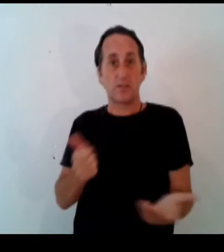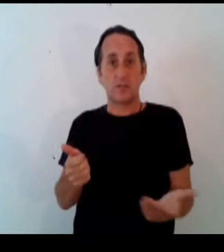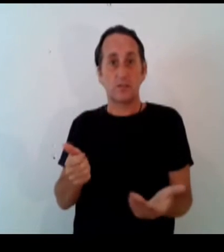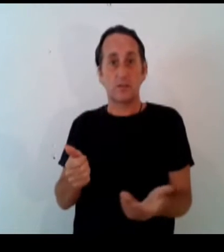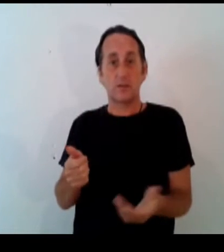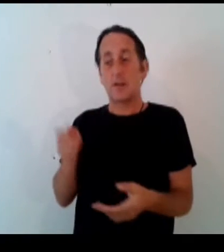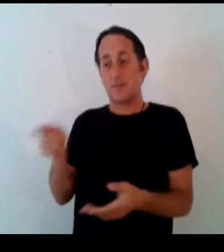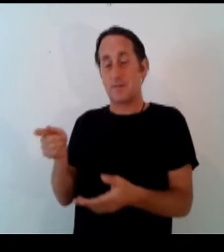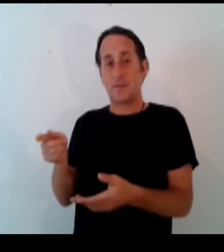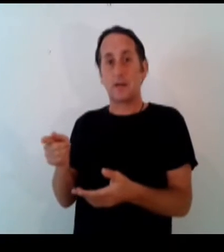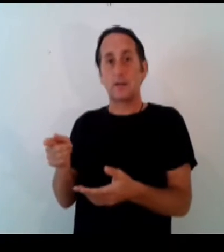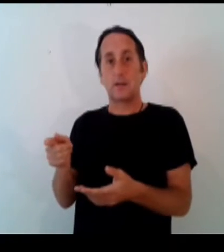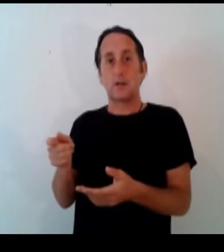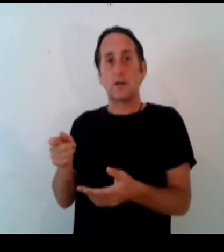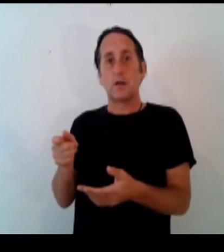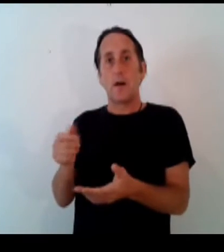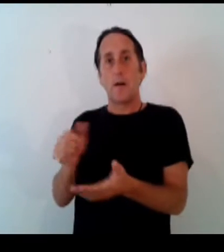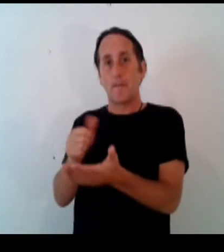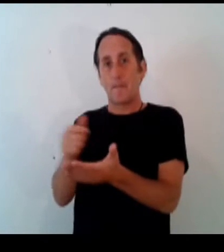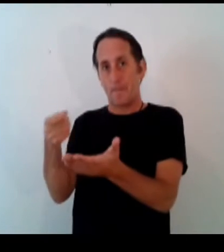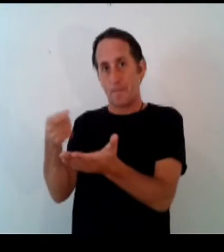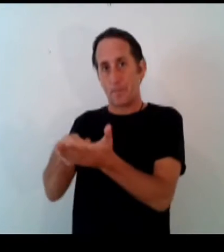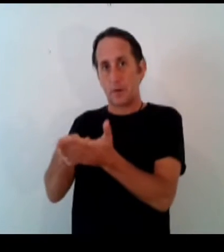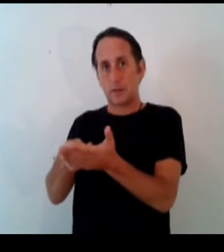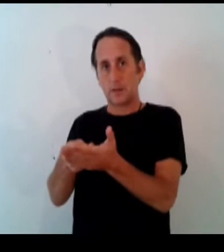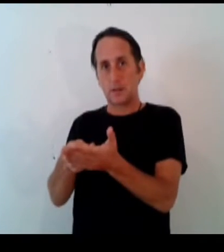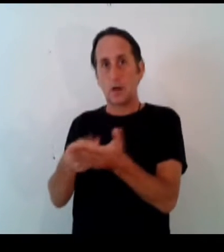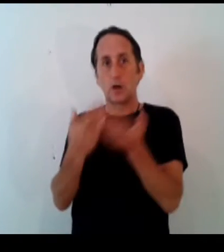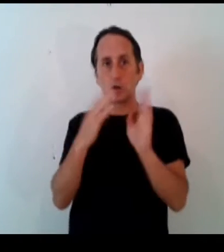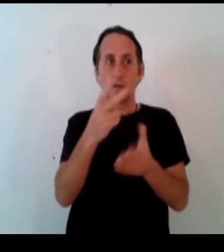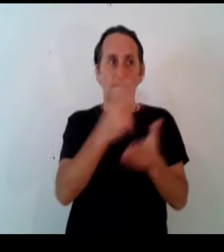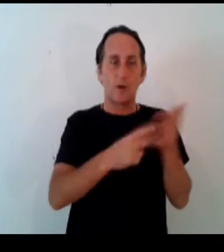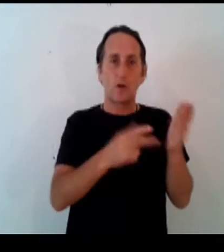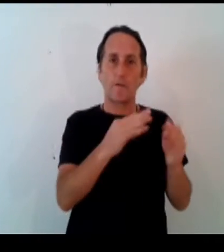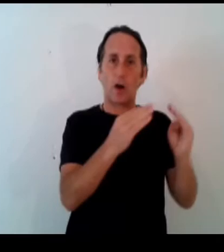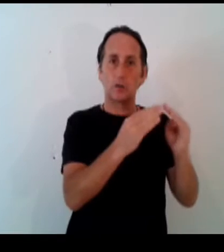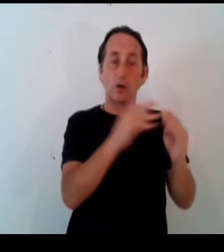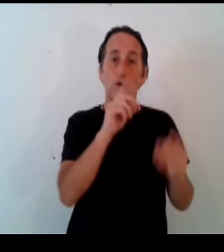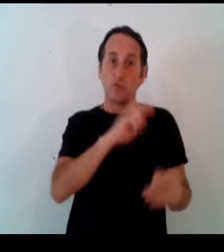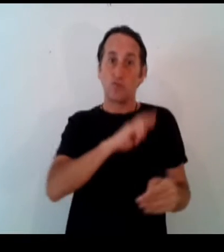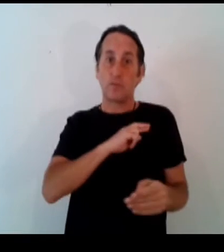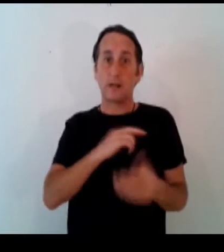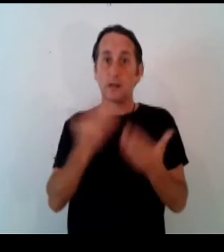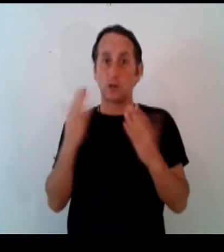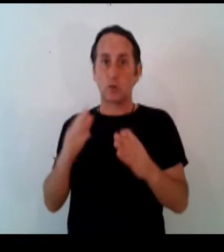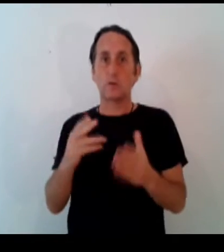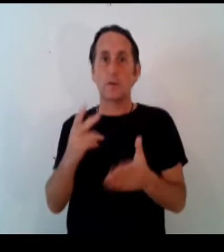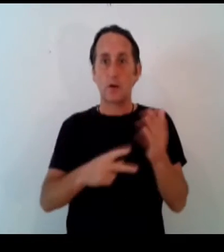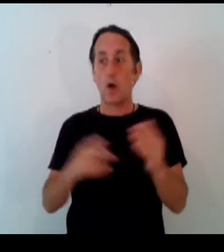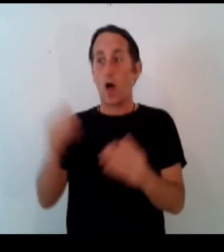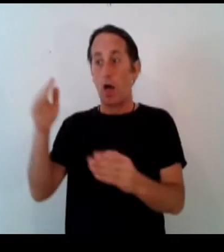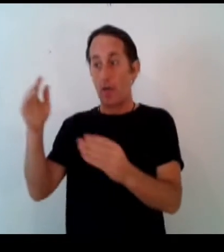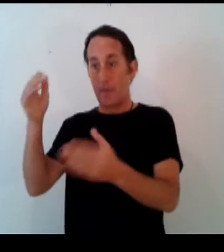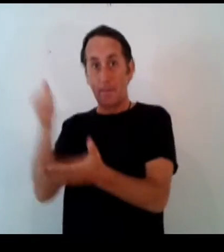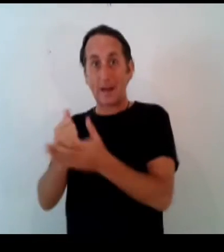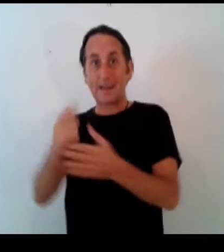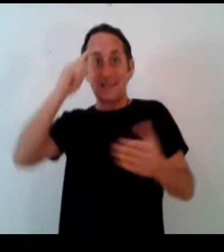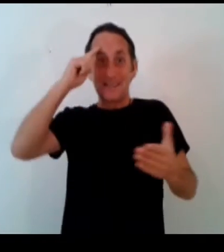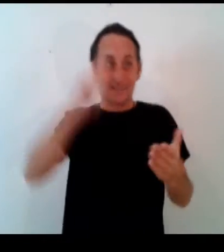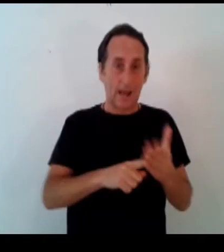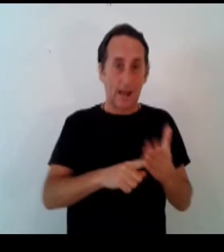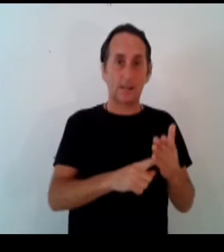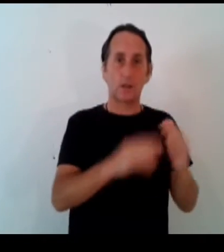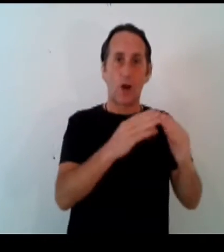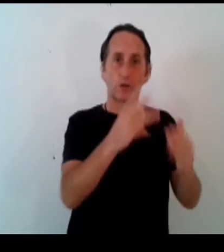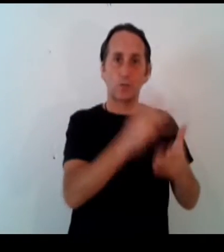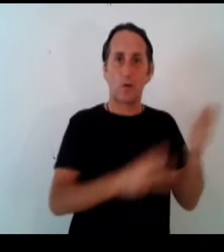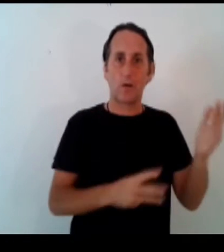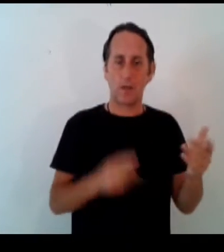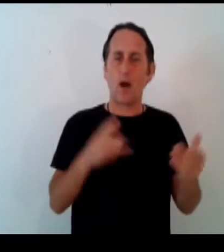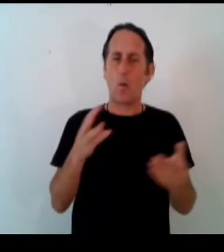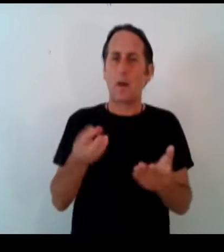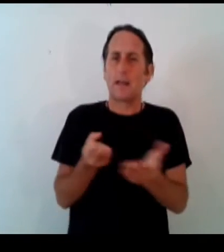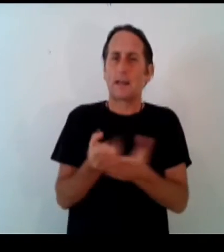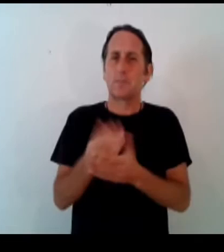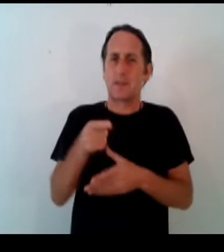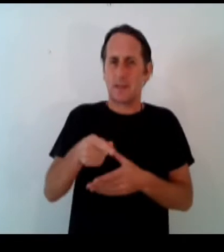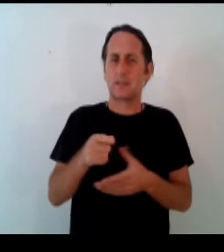It reflects the value of the house, actually it reflects the value the bank decides the house is worth, I will explain this soon enough